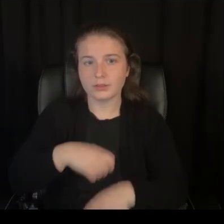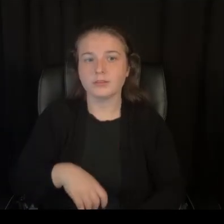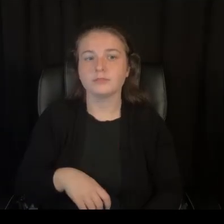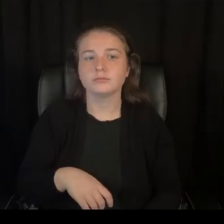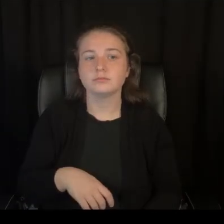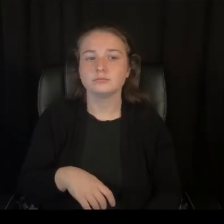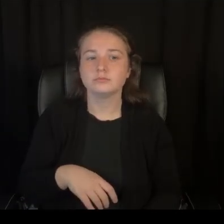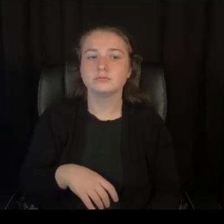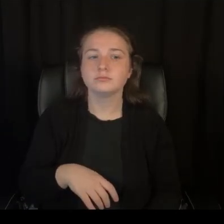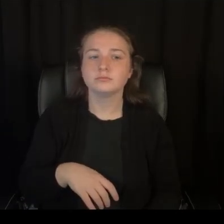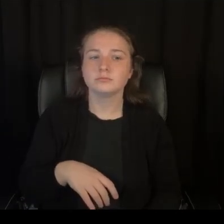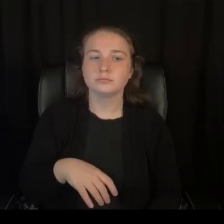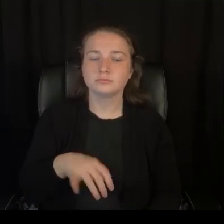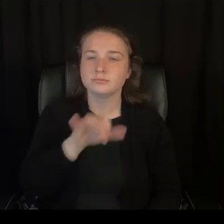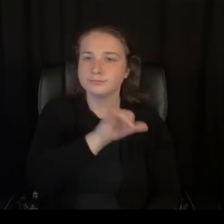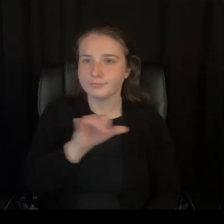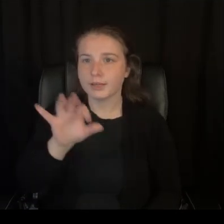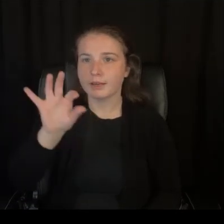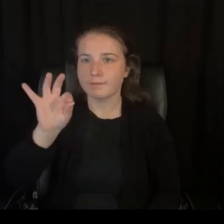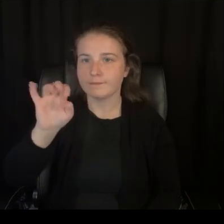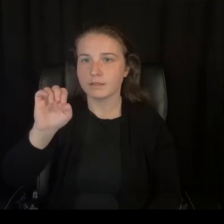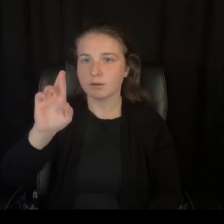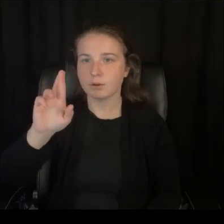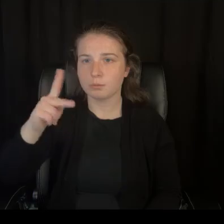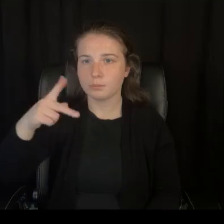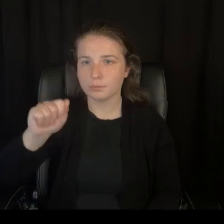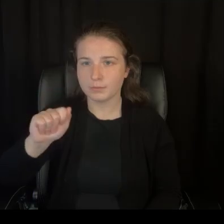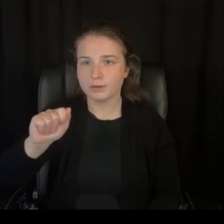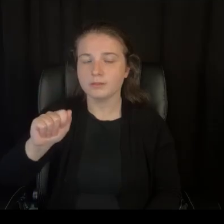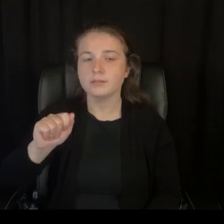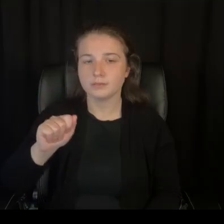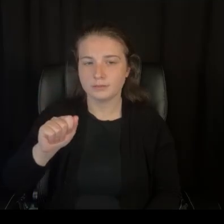such as the Family Educational Rights and Privacy Act, or FERPA,